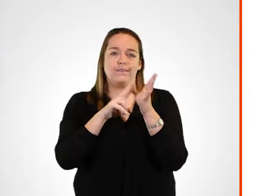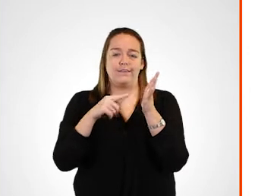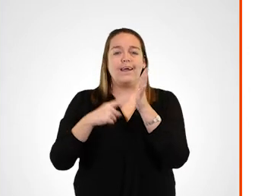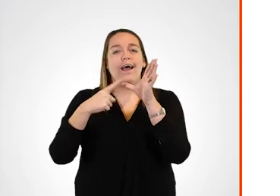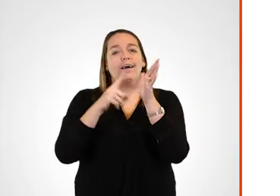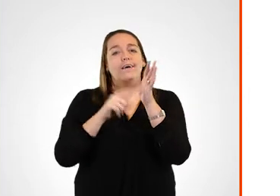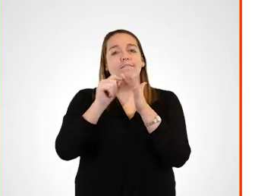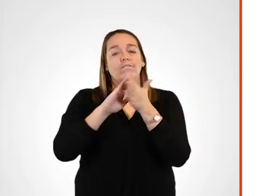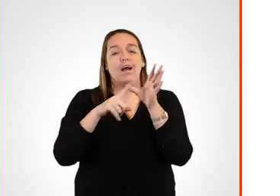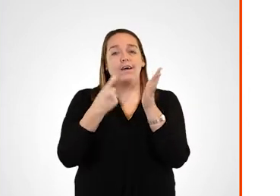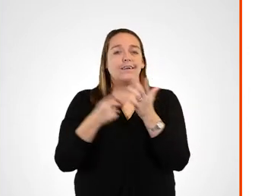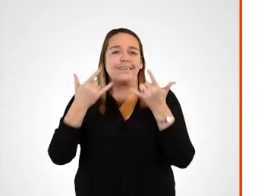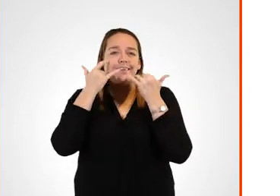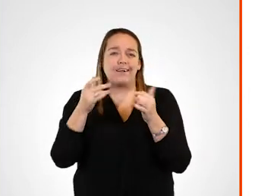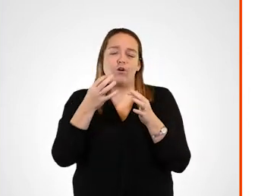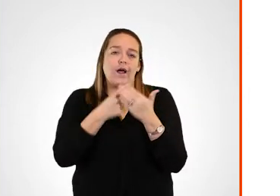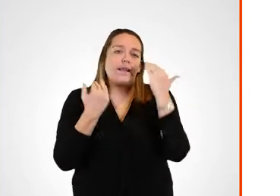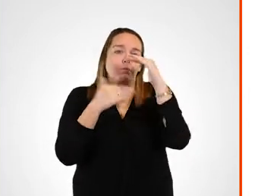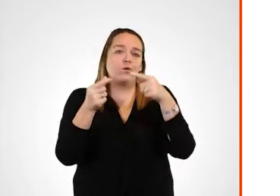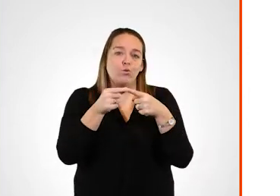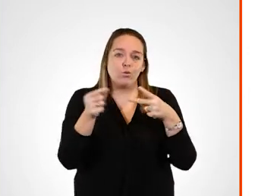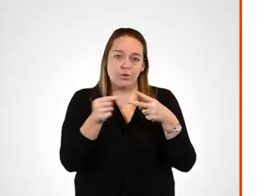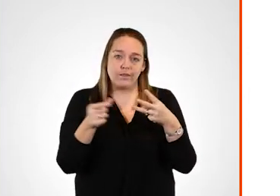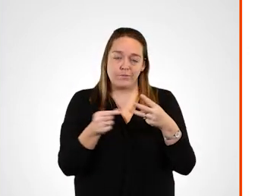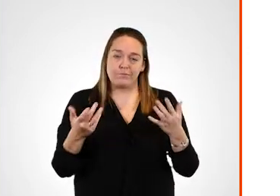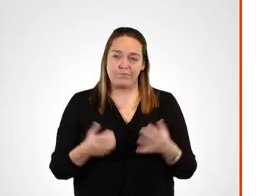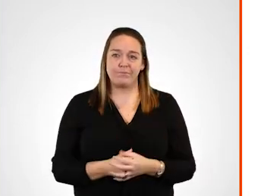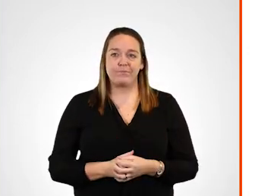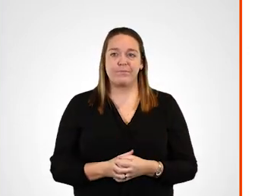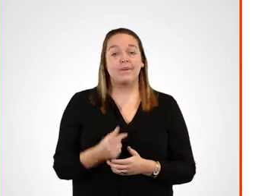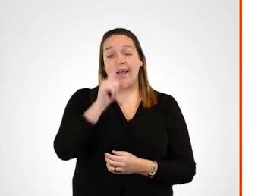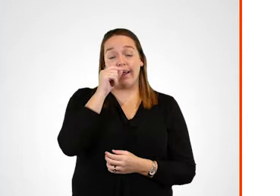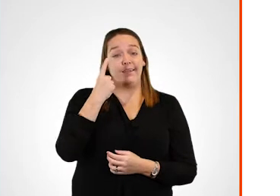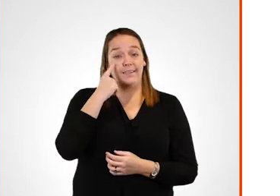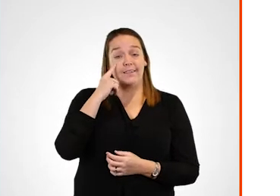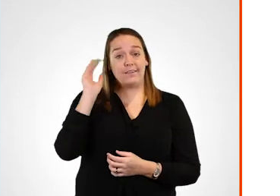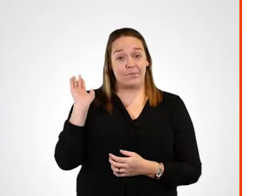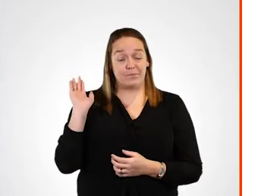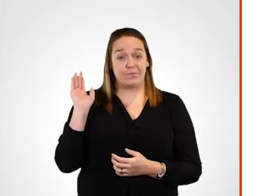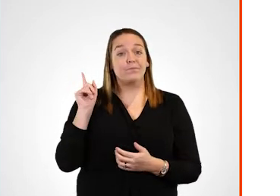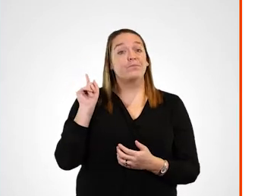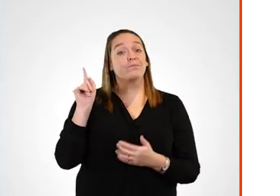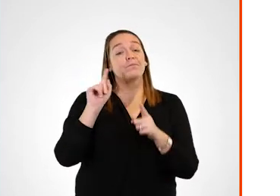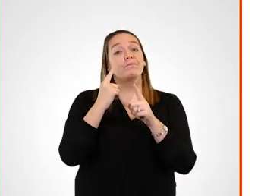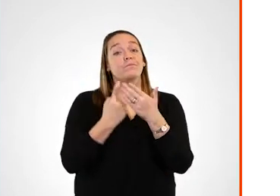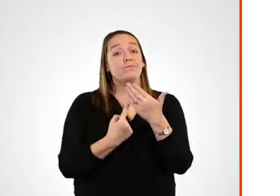many choices, but again you can see that in this case when the consonants